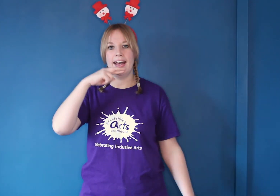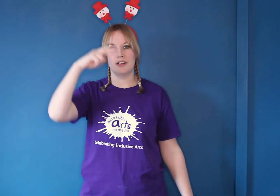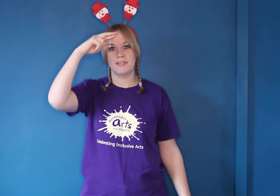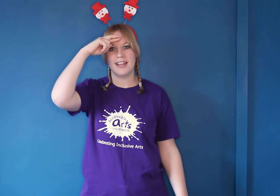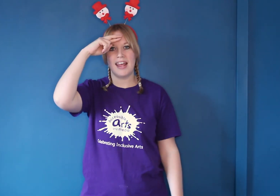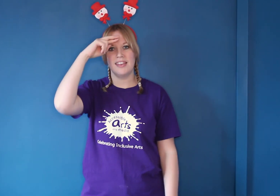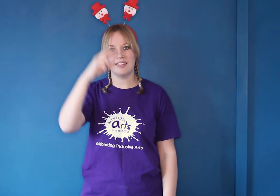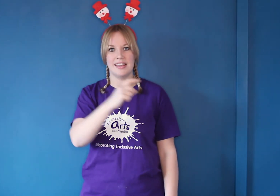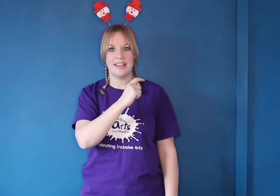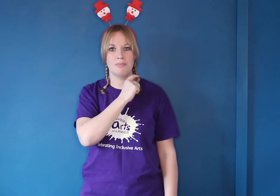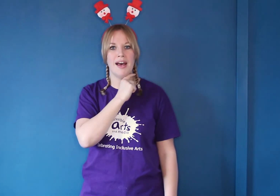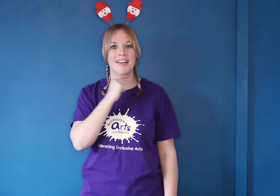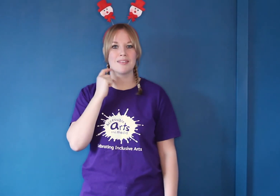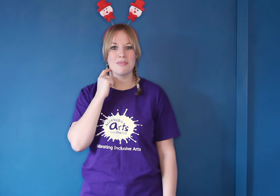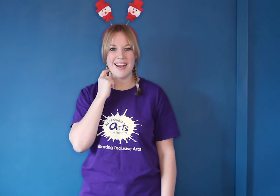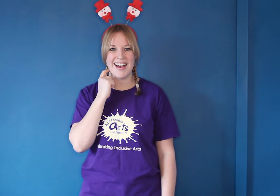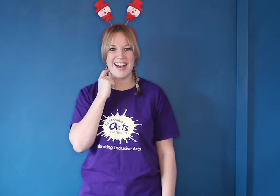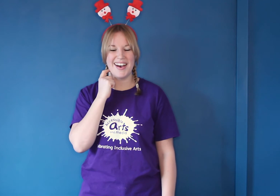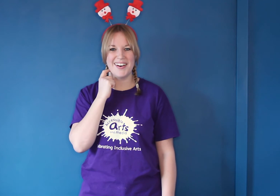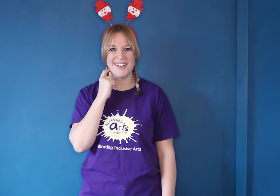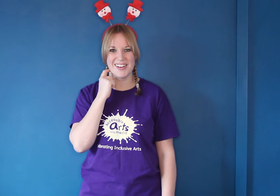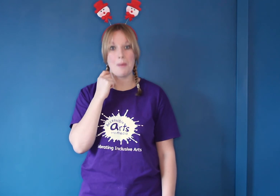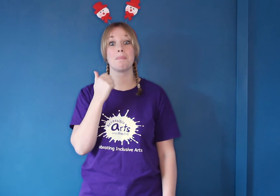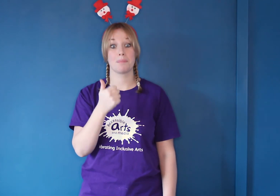And pretend that he is Parson Brown.